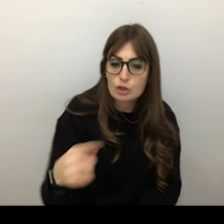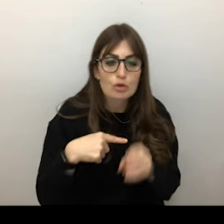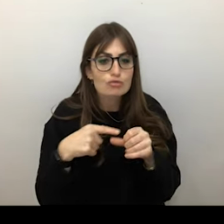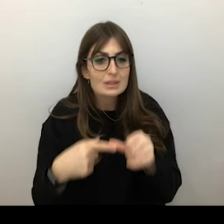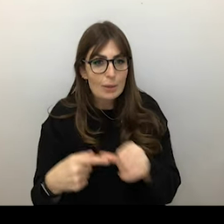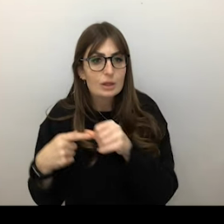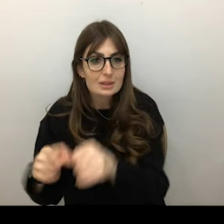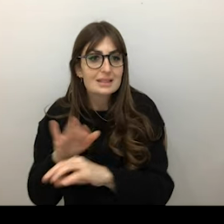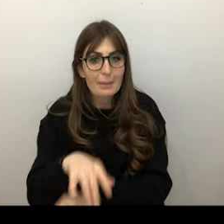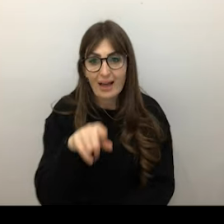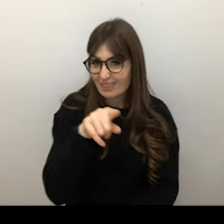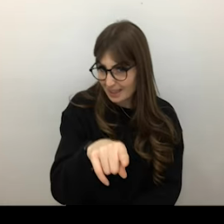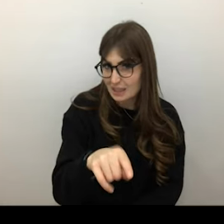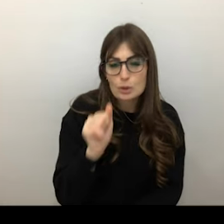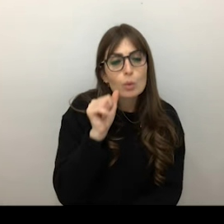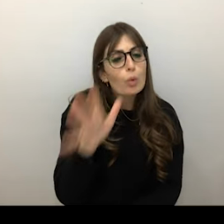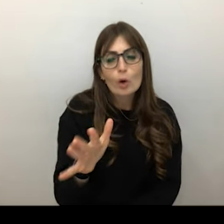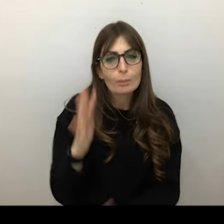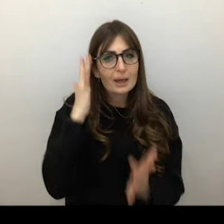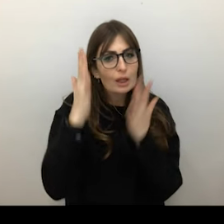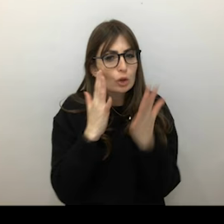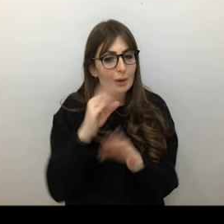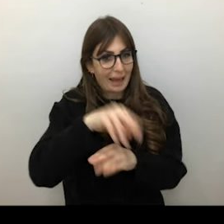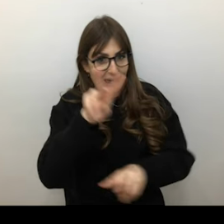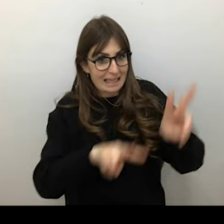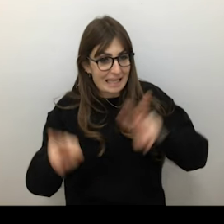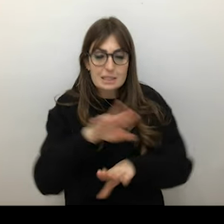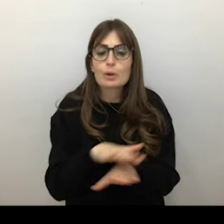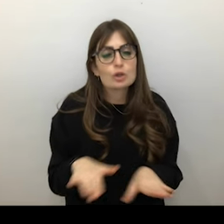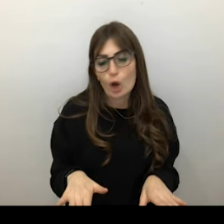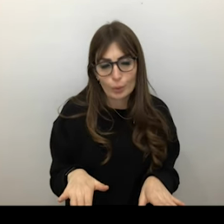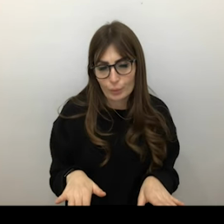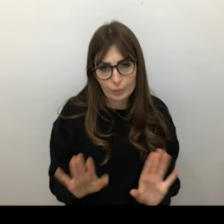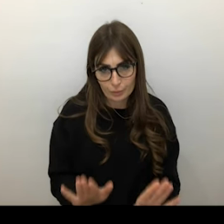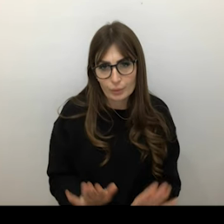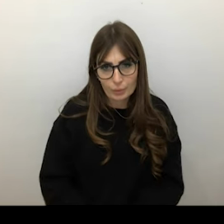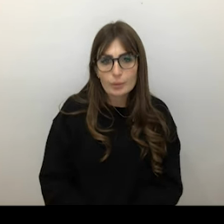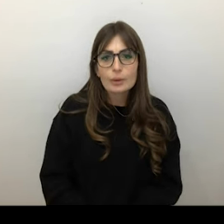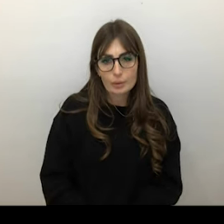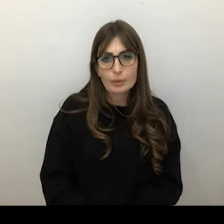questions about recoupment will not be considered as part of the assessment or decision-making process at all.